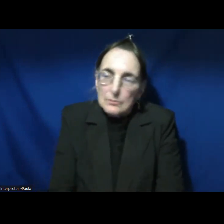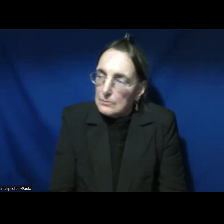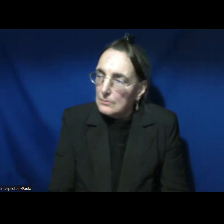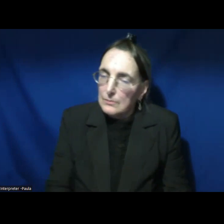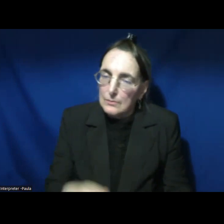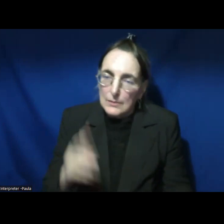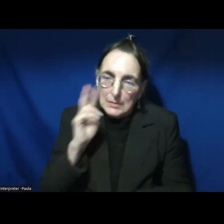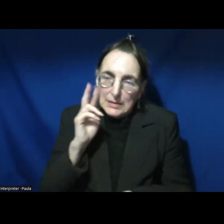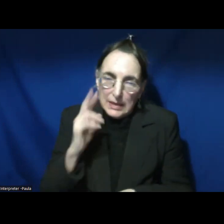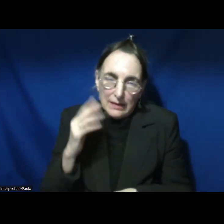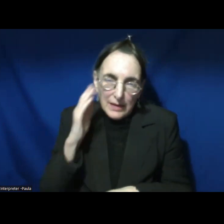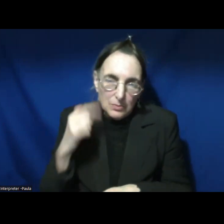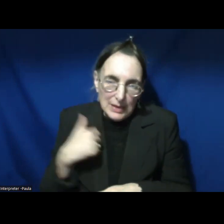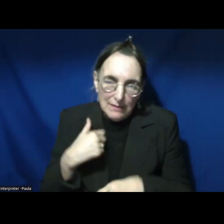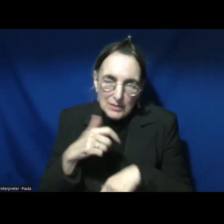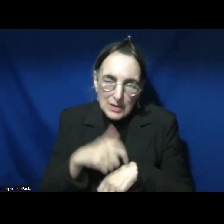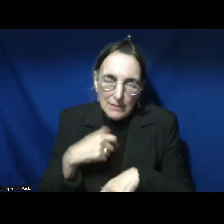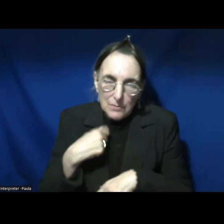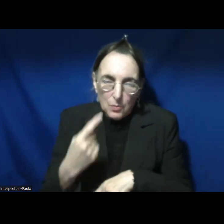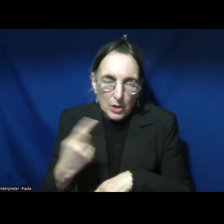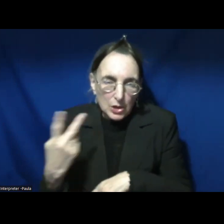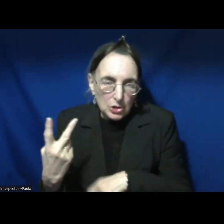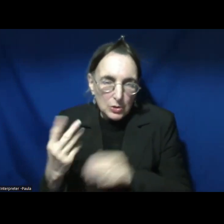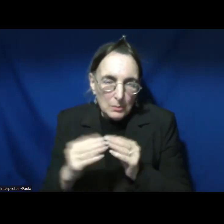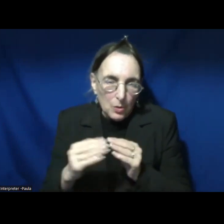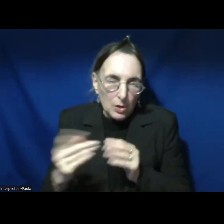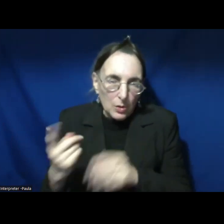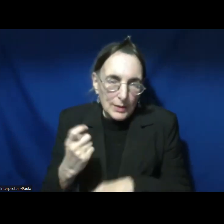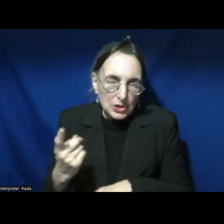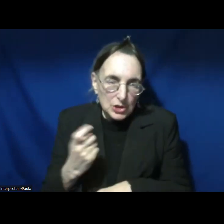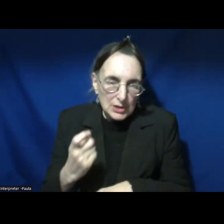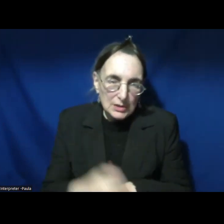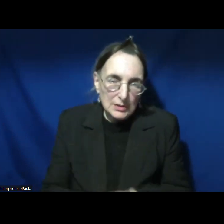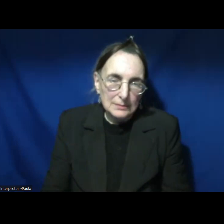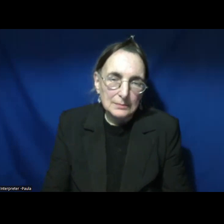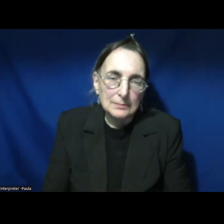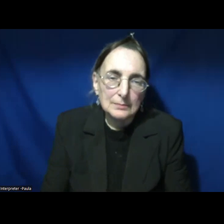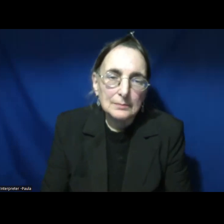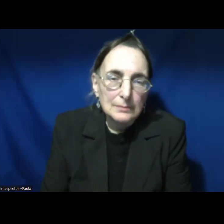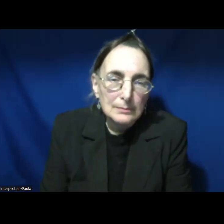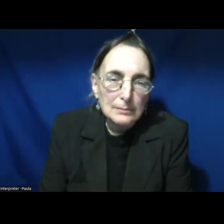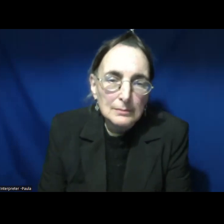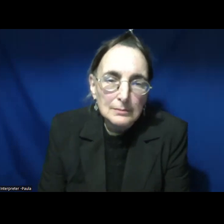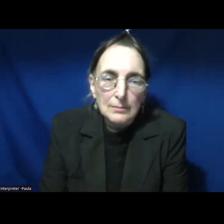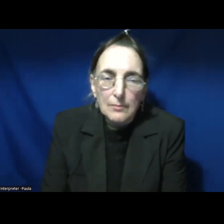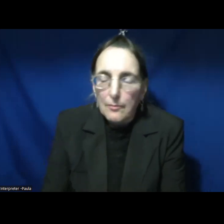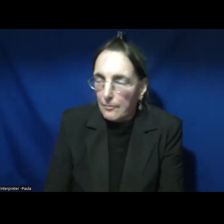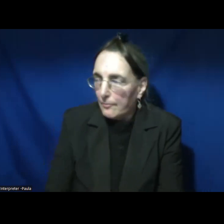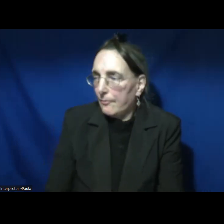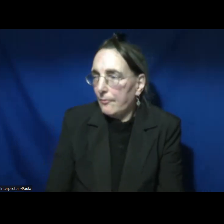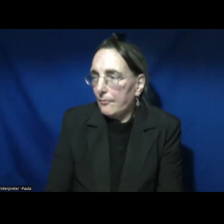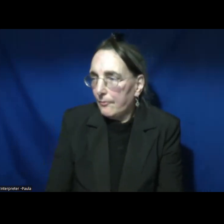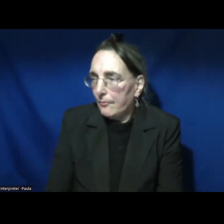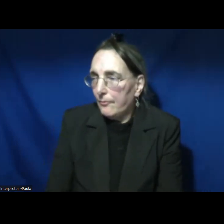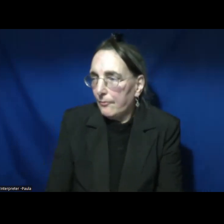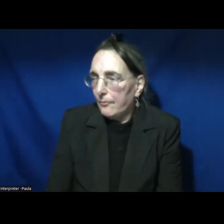I think we have time for one or two more questions.